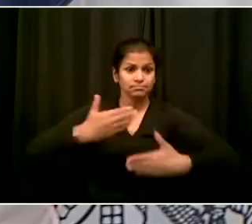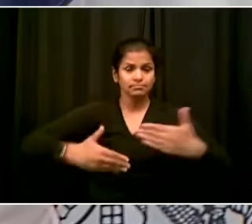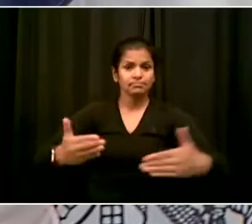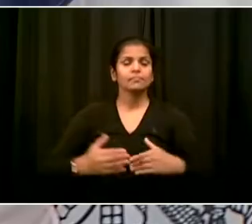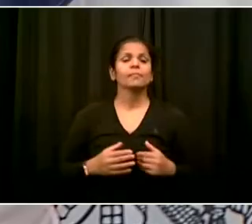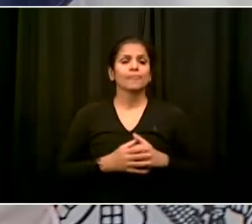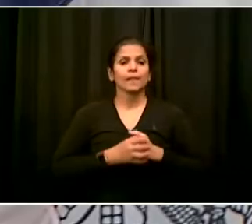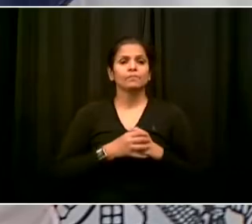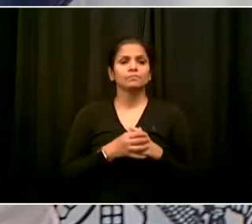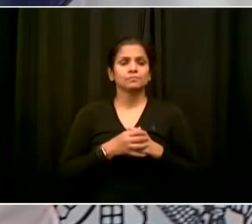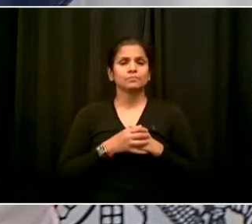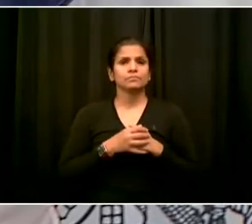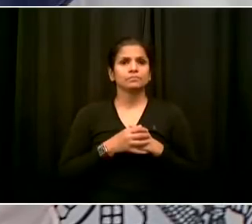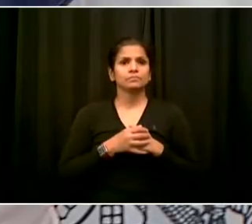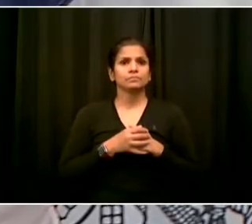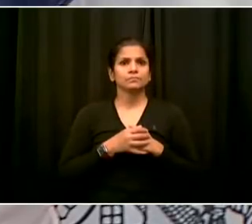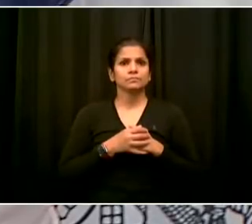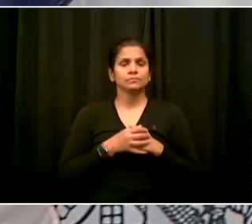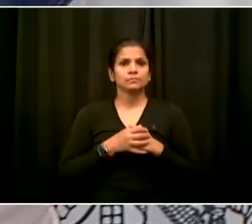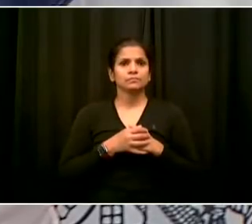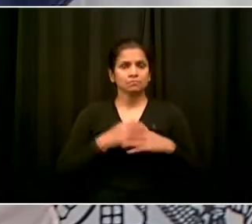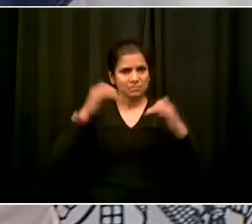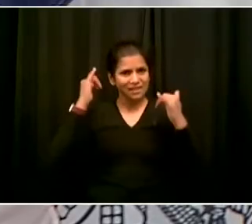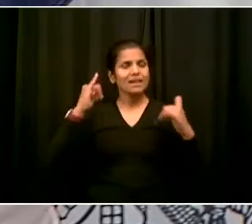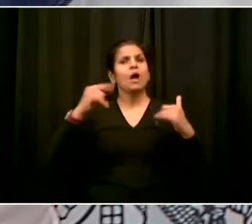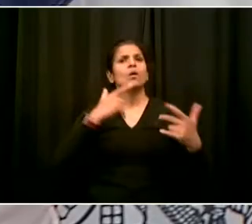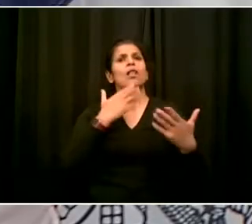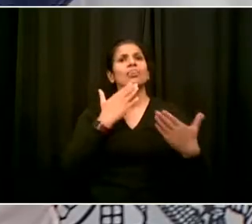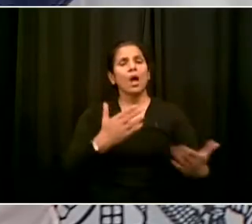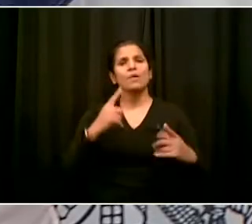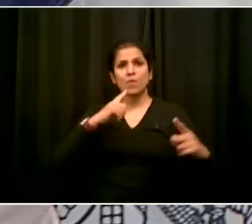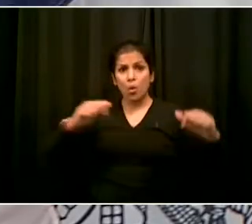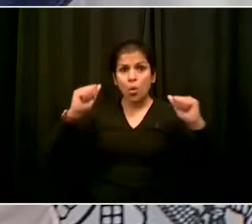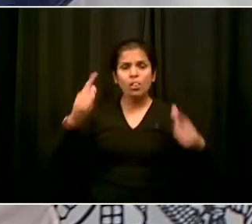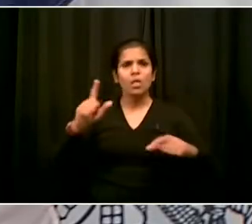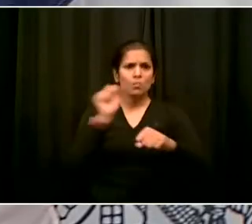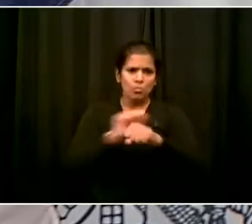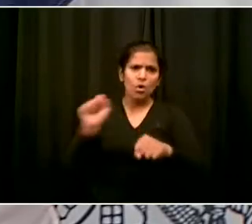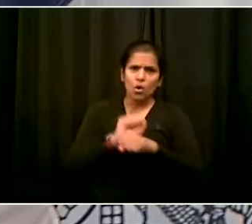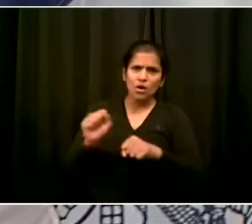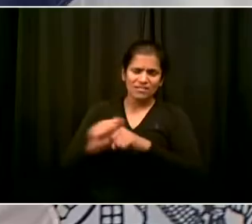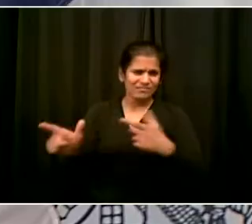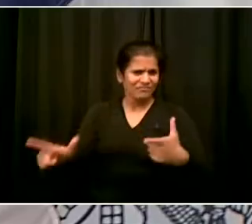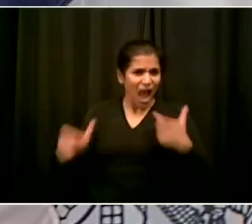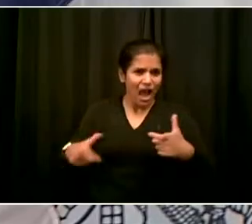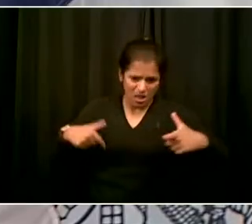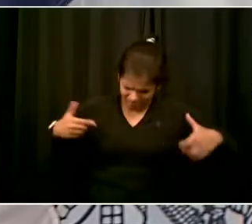HEALTHCARE LEADERS ON ALL LEVELS OF GOVERNMENT, THIS IS SOMETHING THAT TOOK TREMENDOUS WORK IN